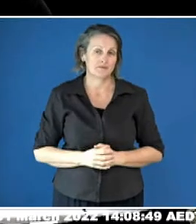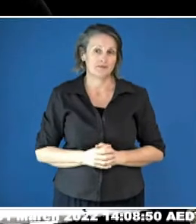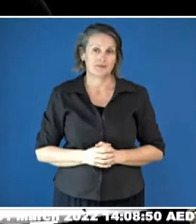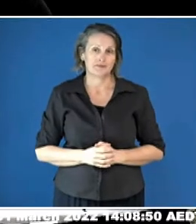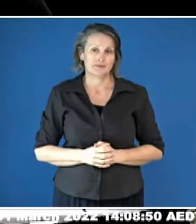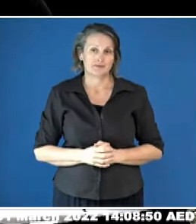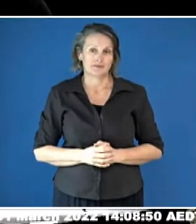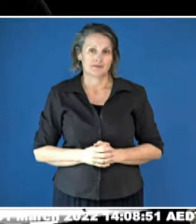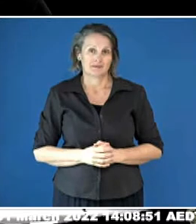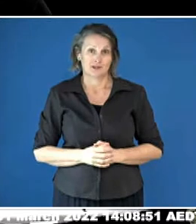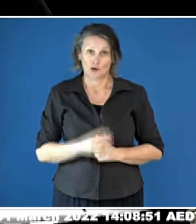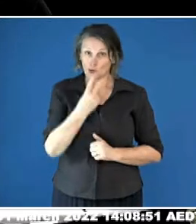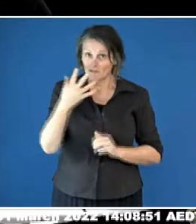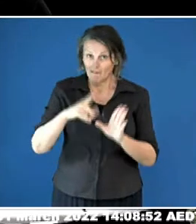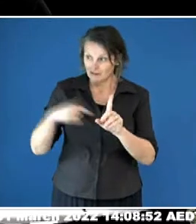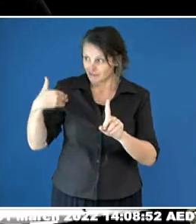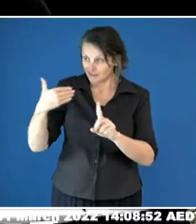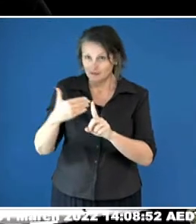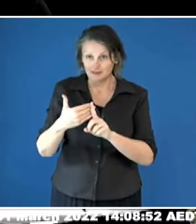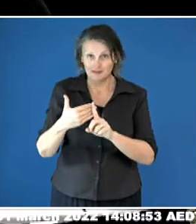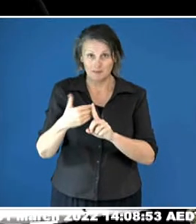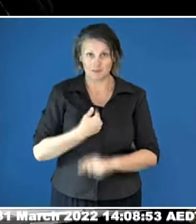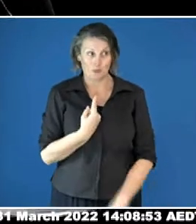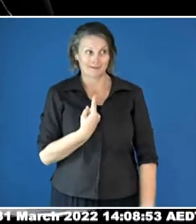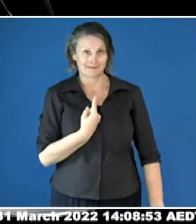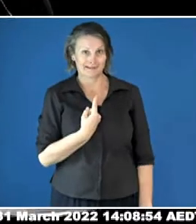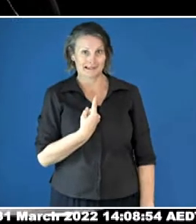lot of that 25 years where I was it, had no staff.